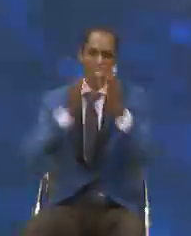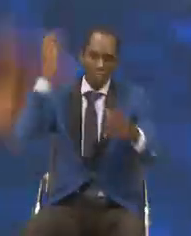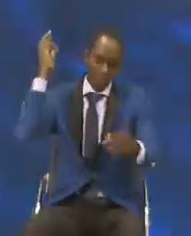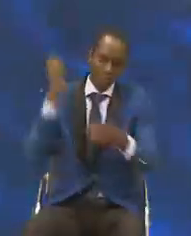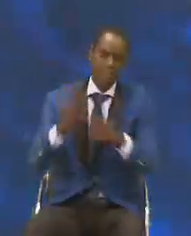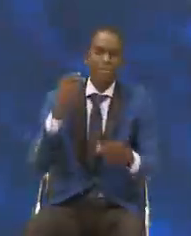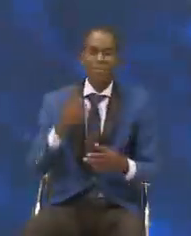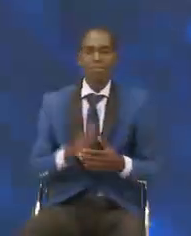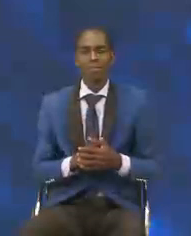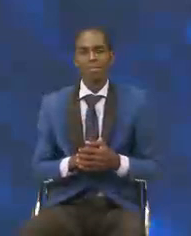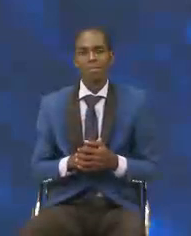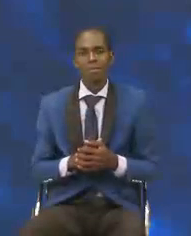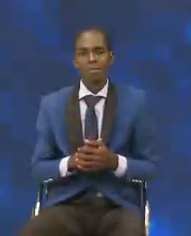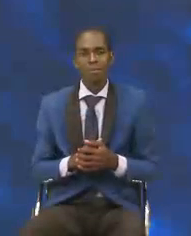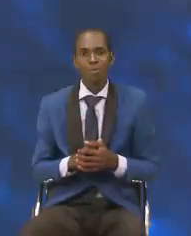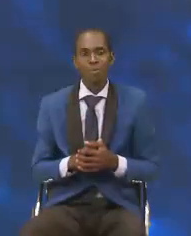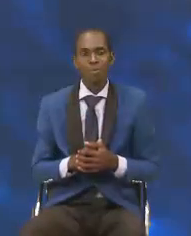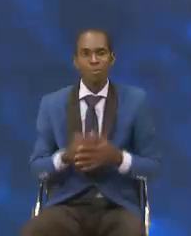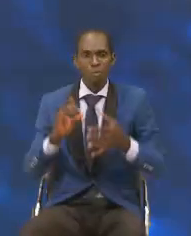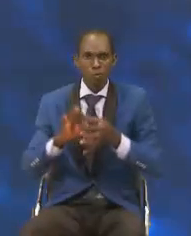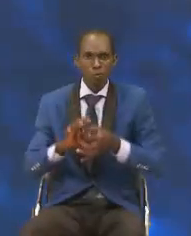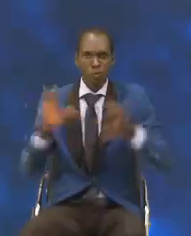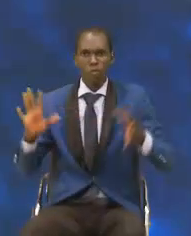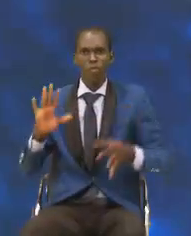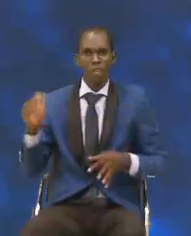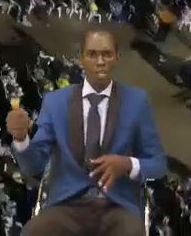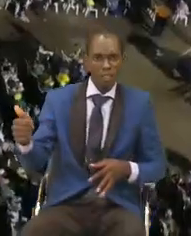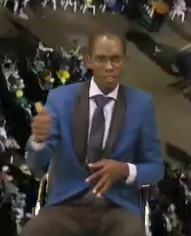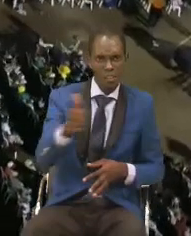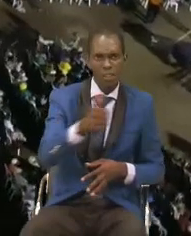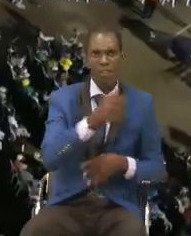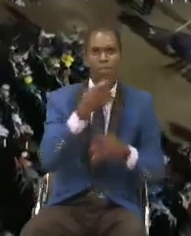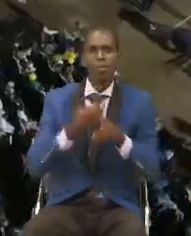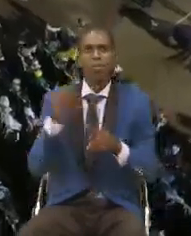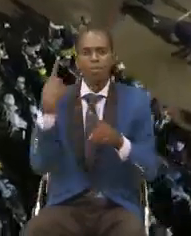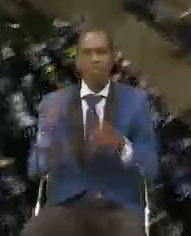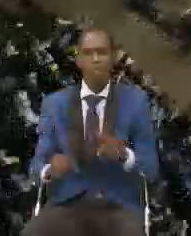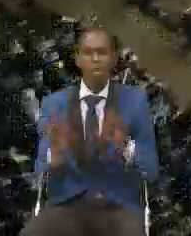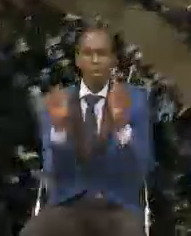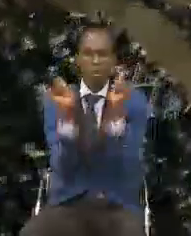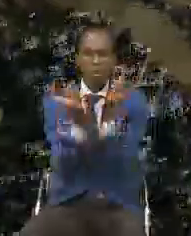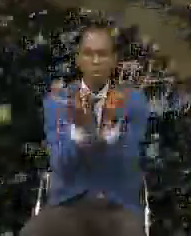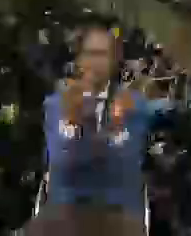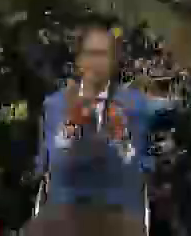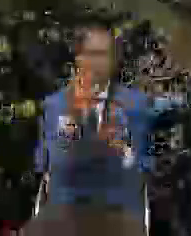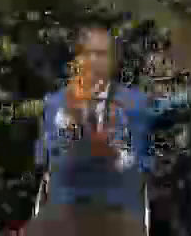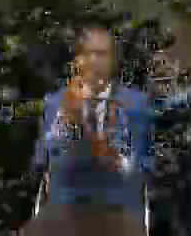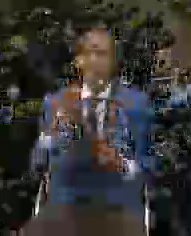there's deliverance in your life in jesus name loose thyself